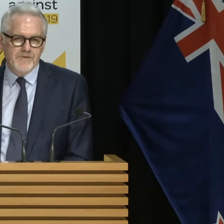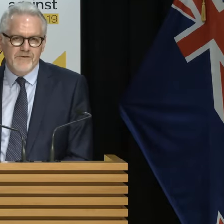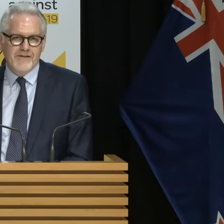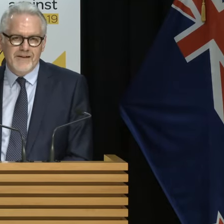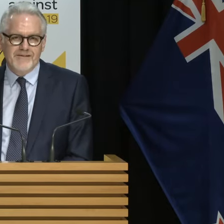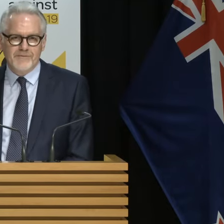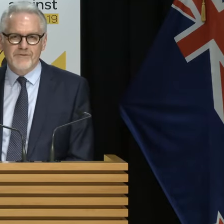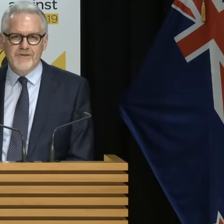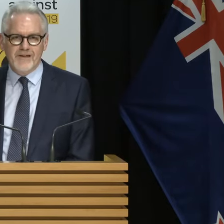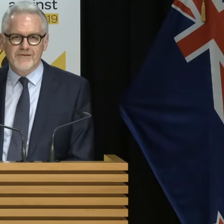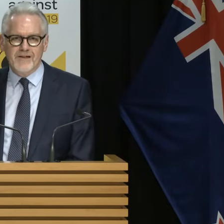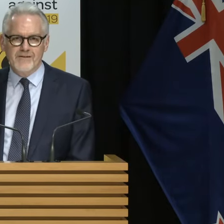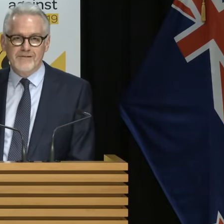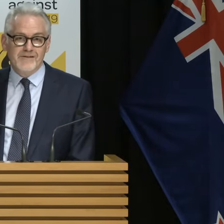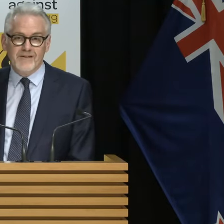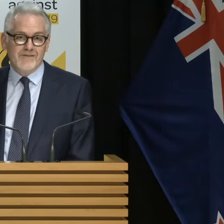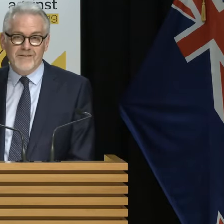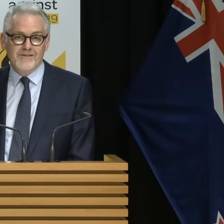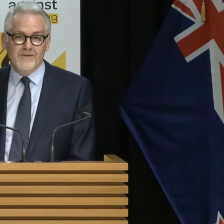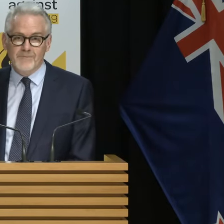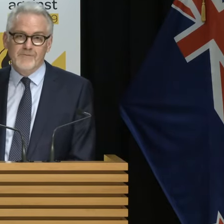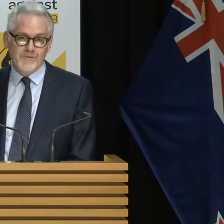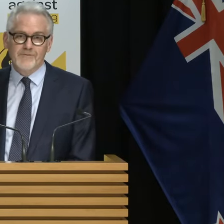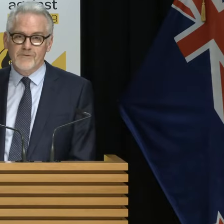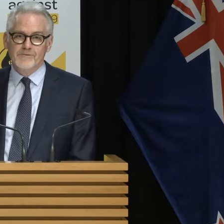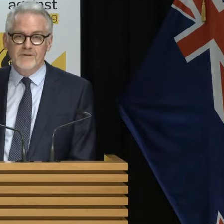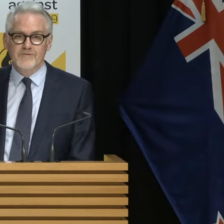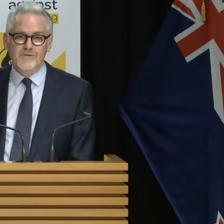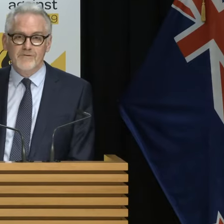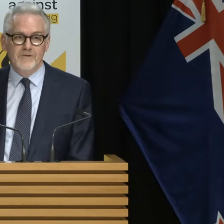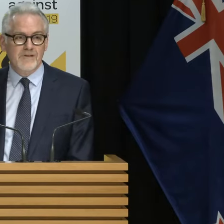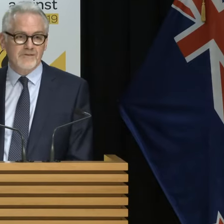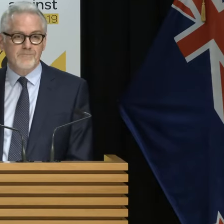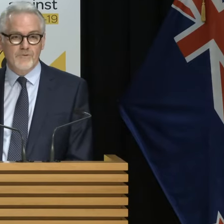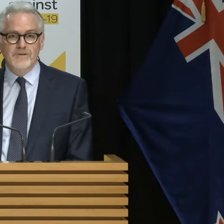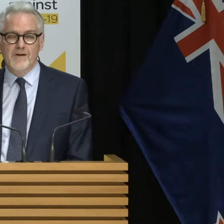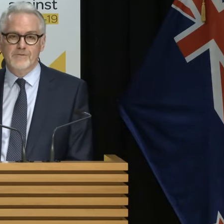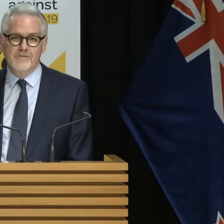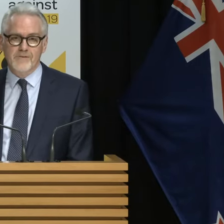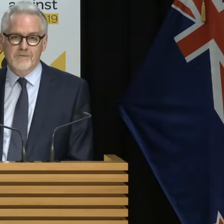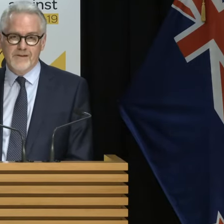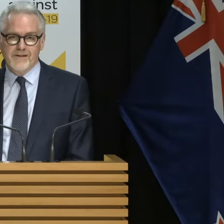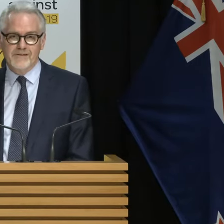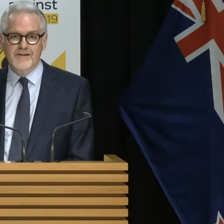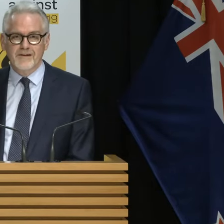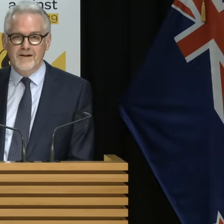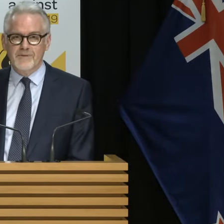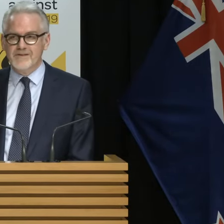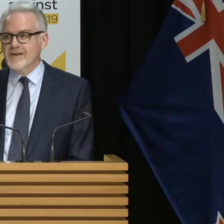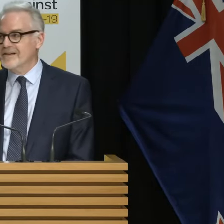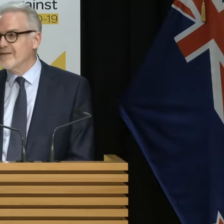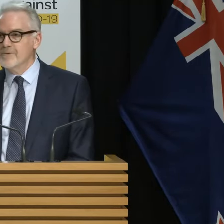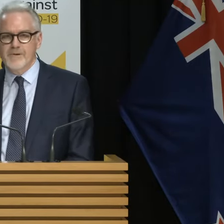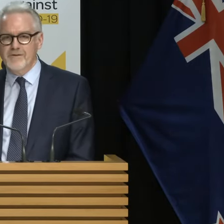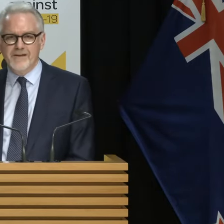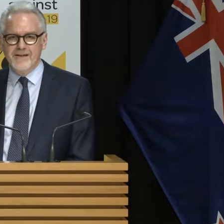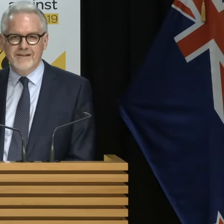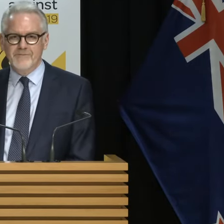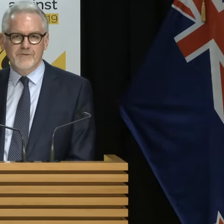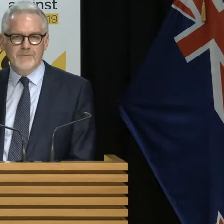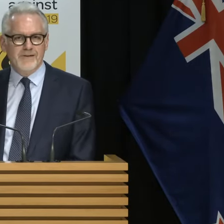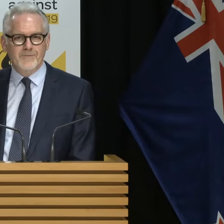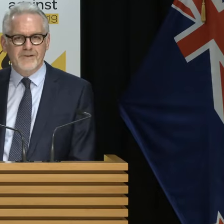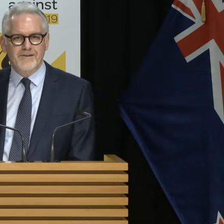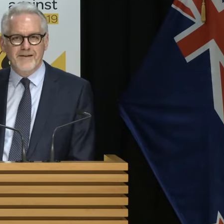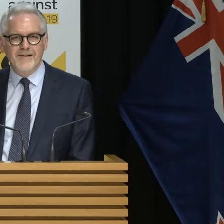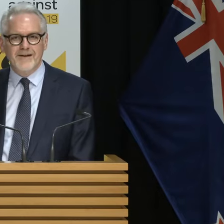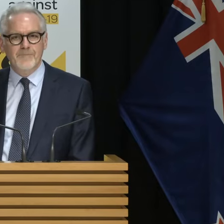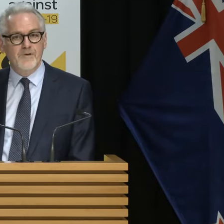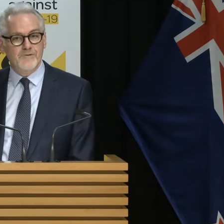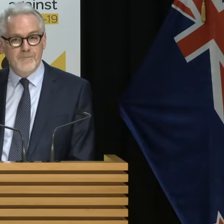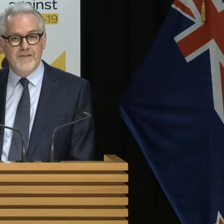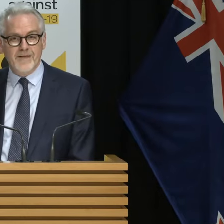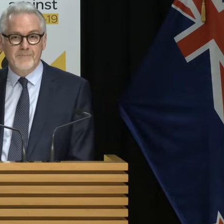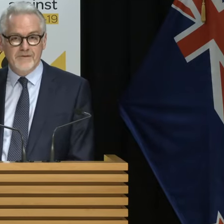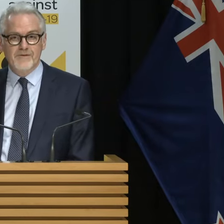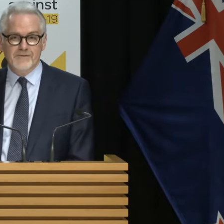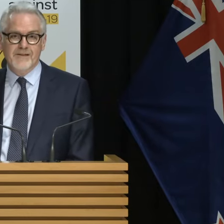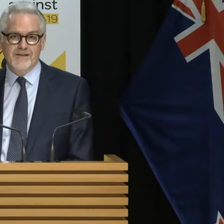Zealand.